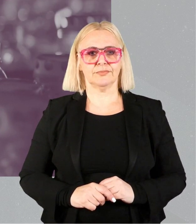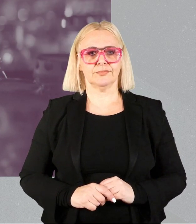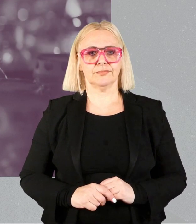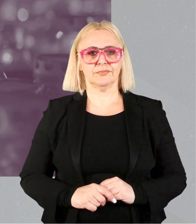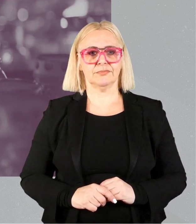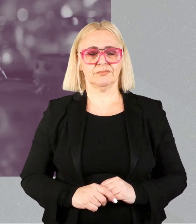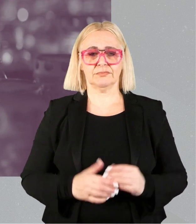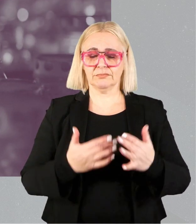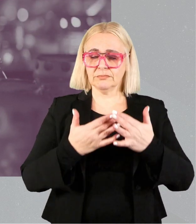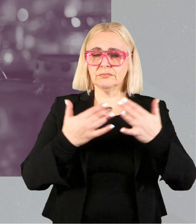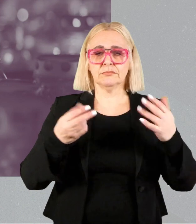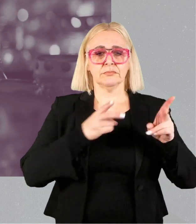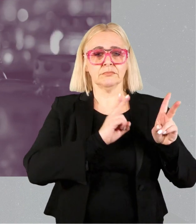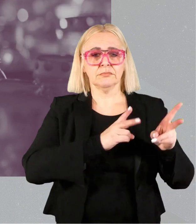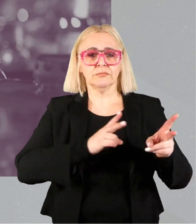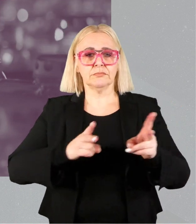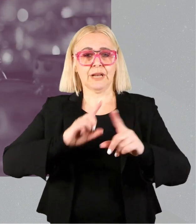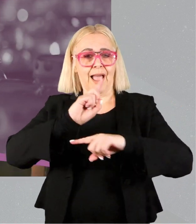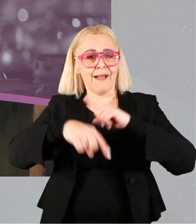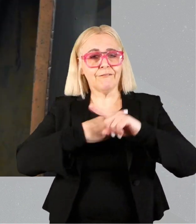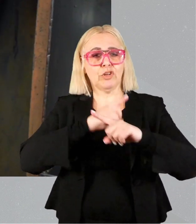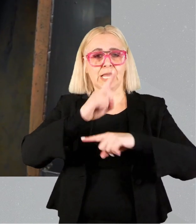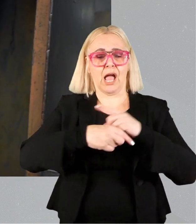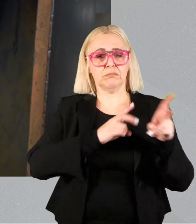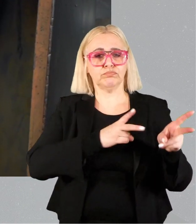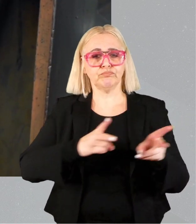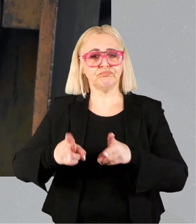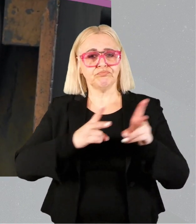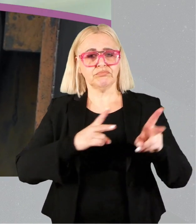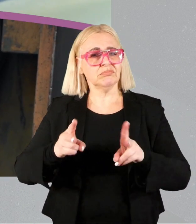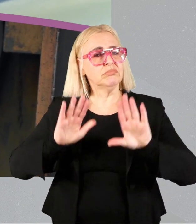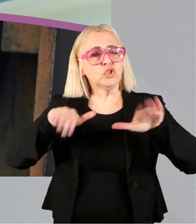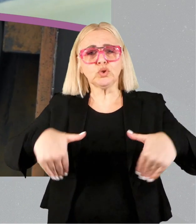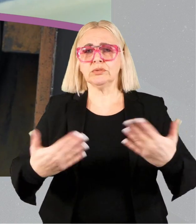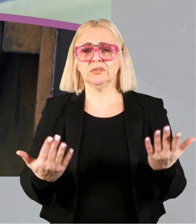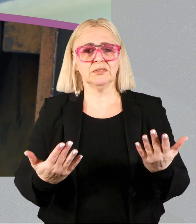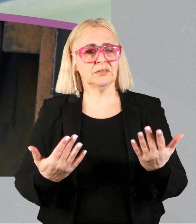That's a huge, huge load of mortality that should not be happening every year.